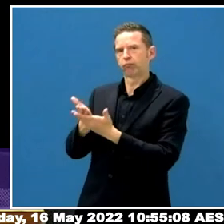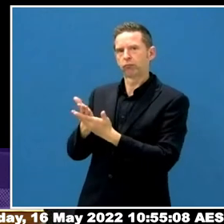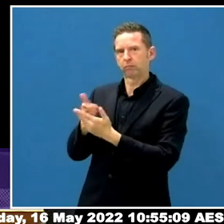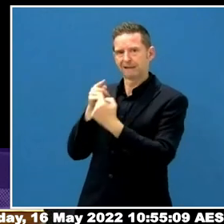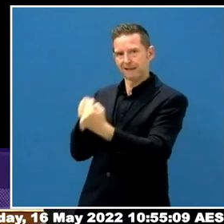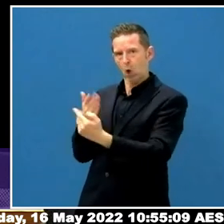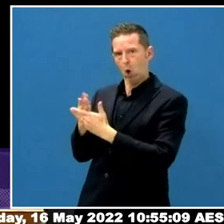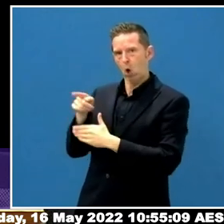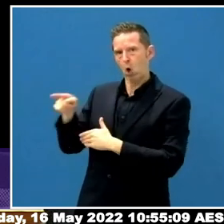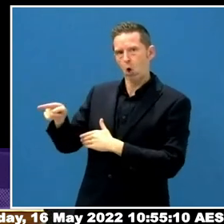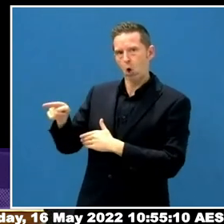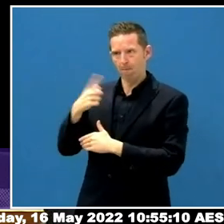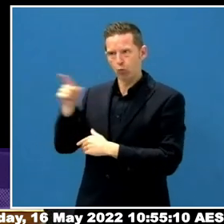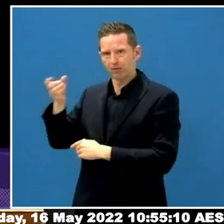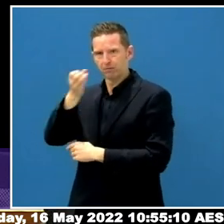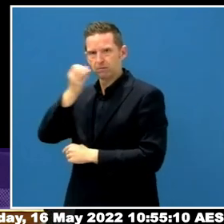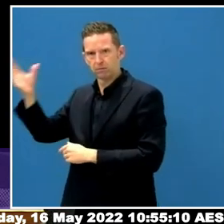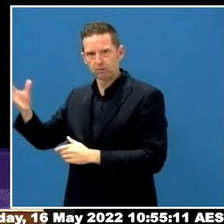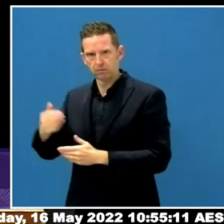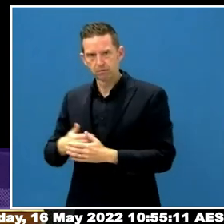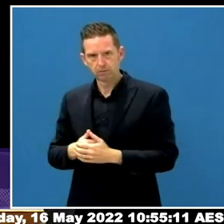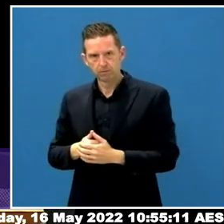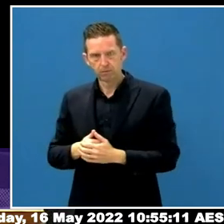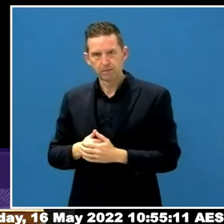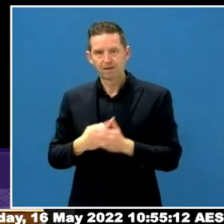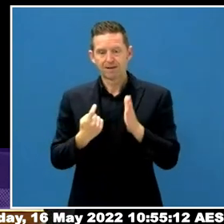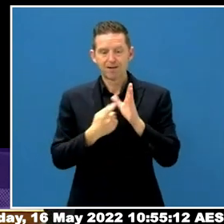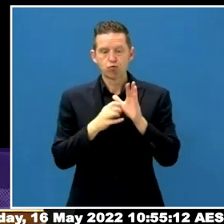Rachel ultimately decided to tender her resignation from Afford.